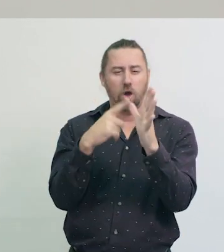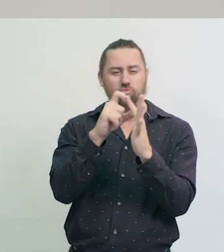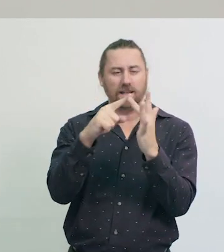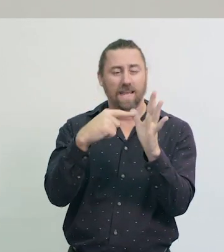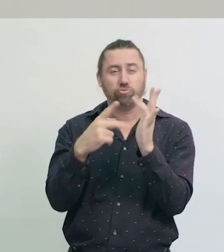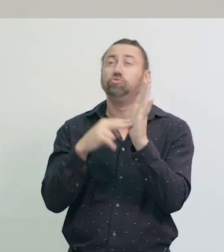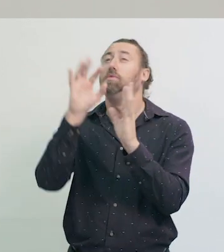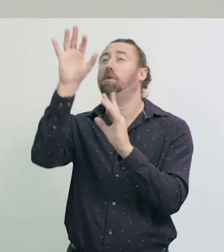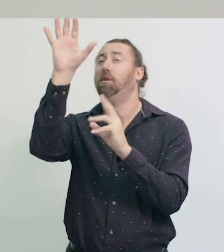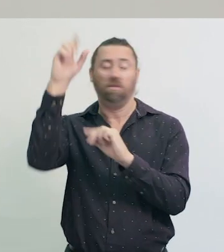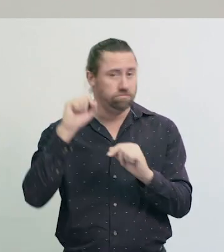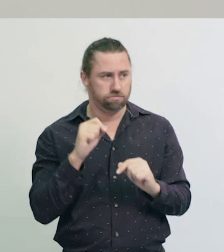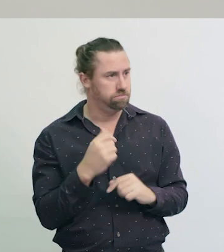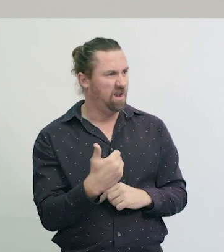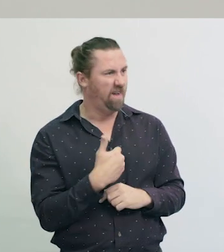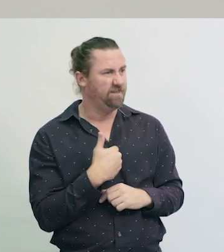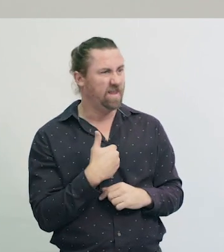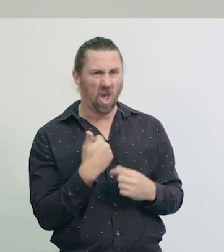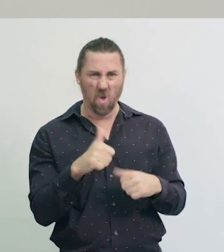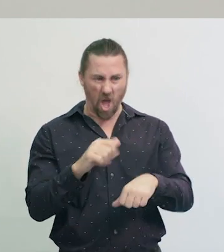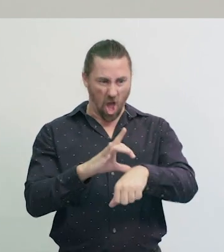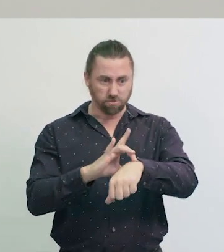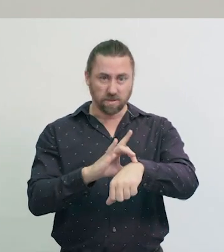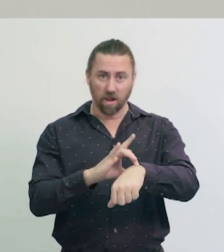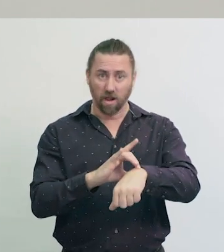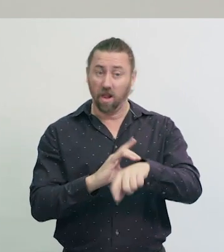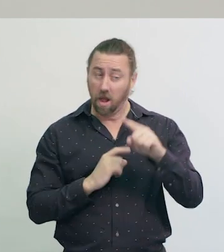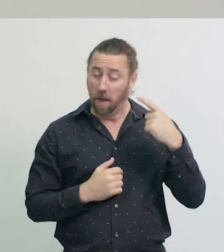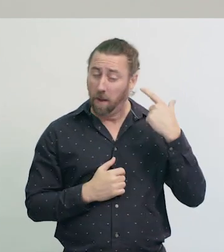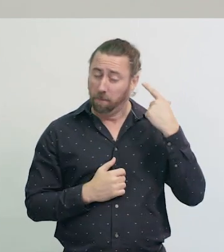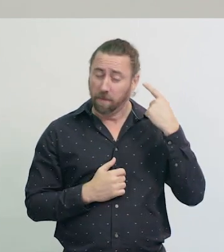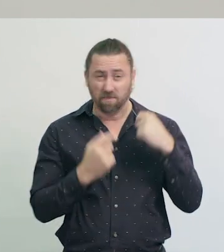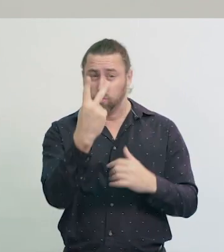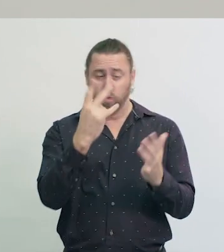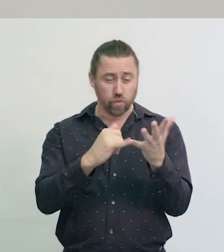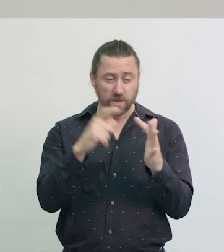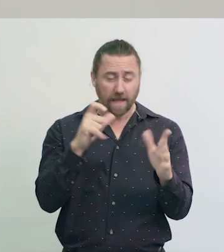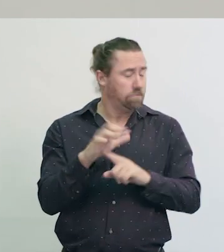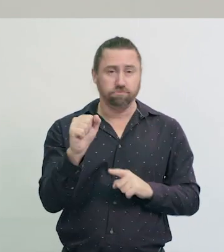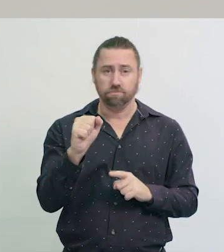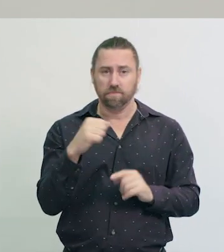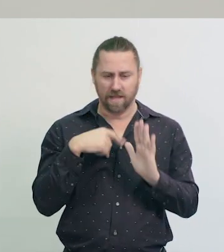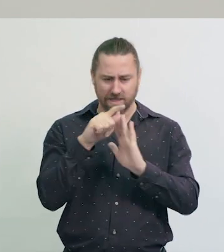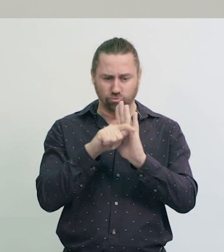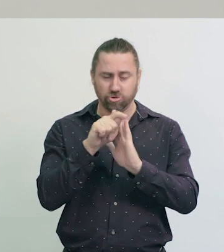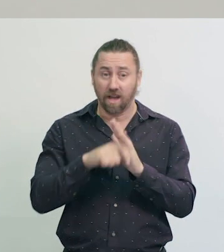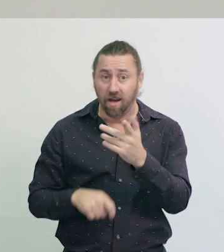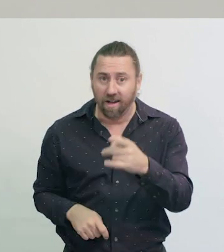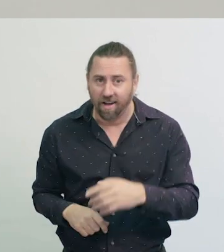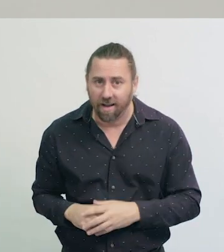Hospital versions of this type of thermometer can take your temperature in under two seconds. So, next time you check your temperature,